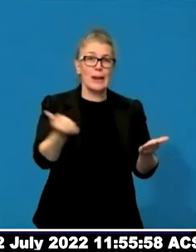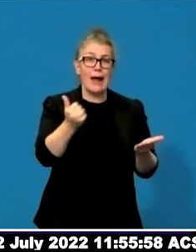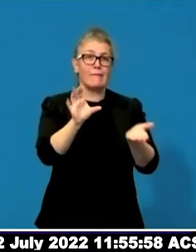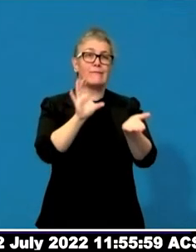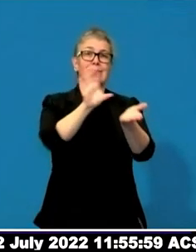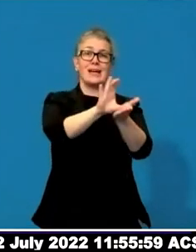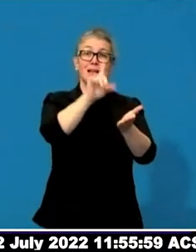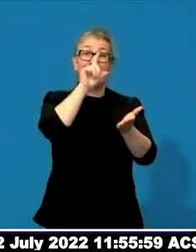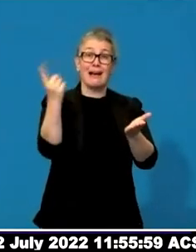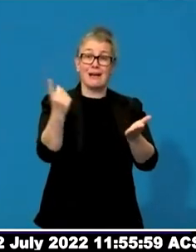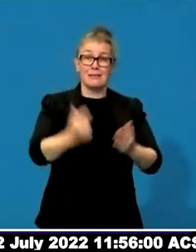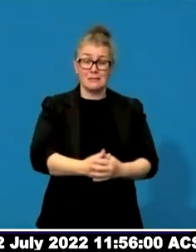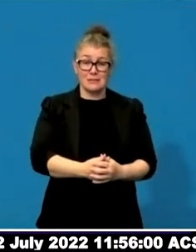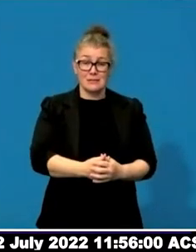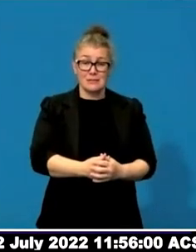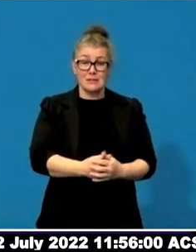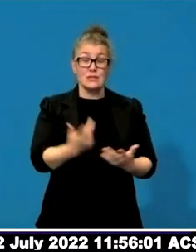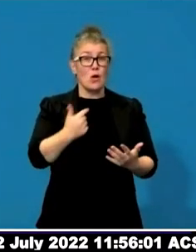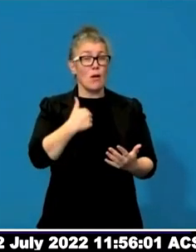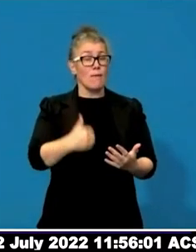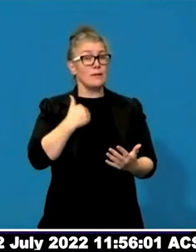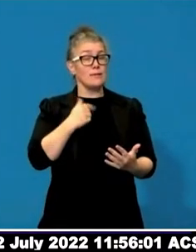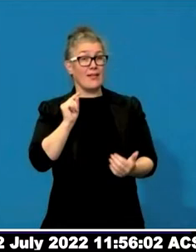For me, that leads to a really big dilemma,